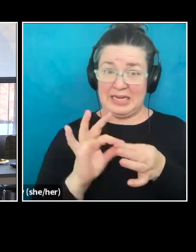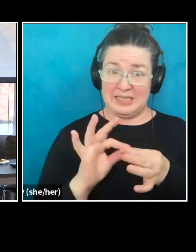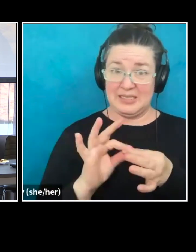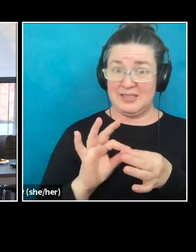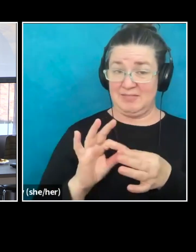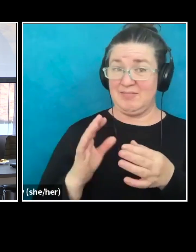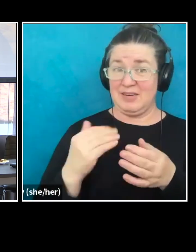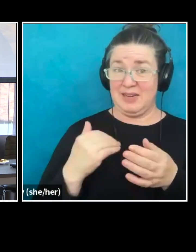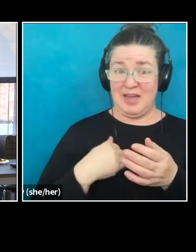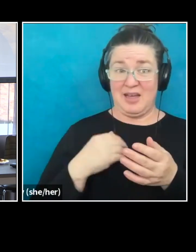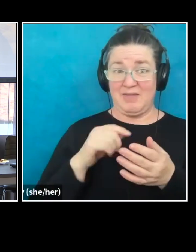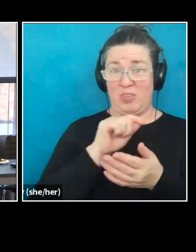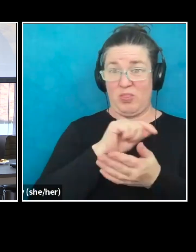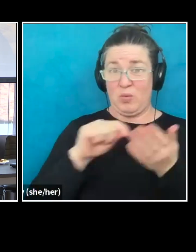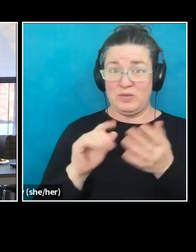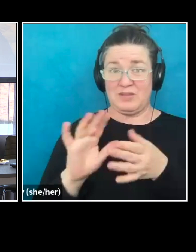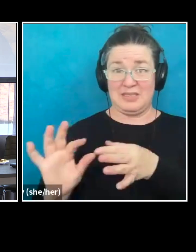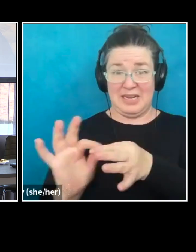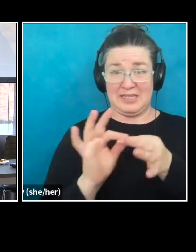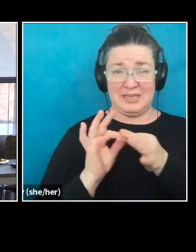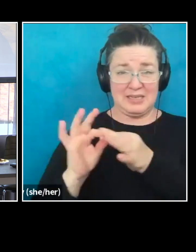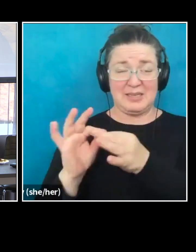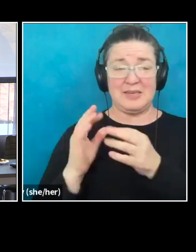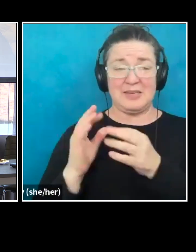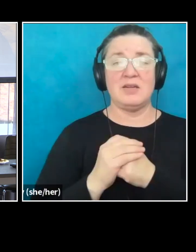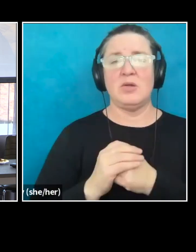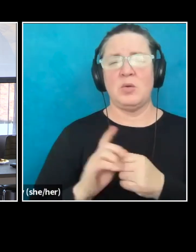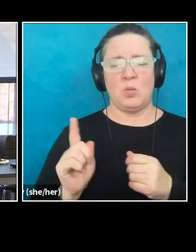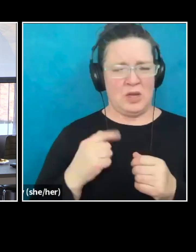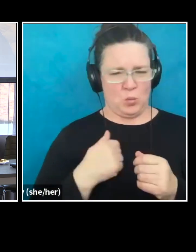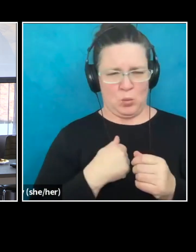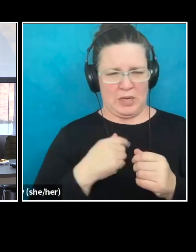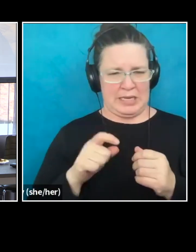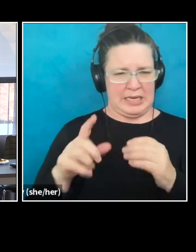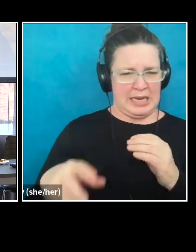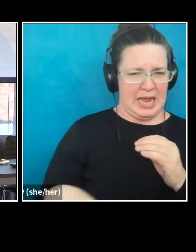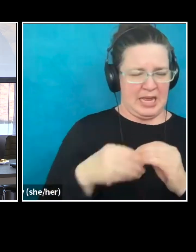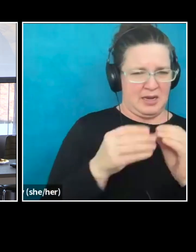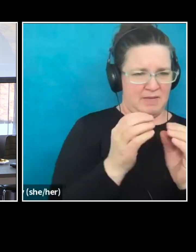you know, to the maximum number of destinations possible uh, no matter, you know, what mode uh,